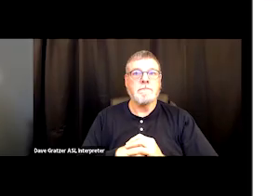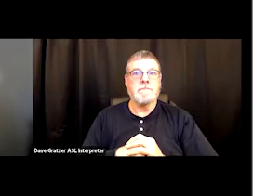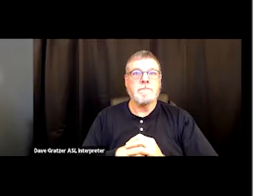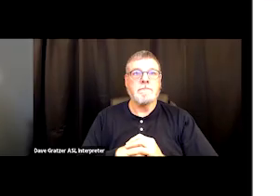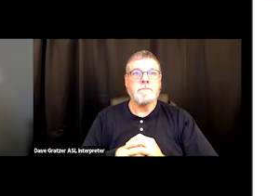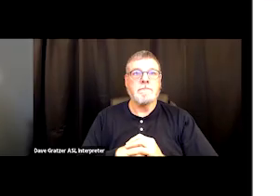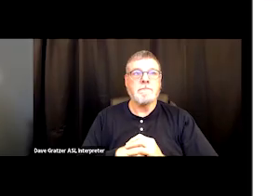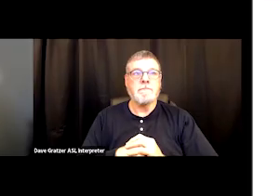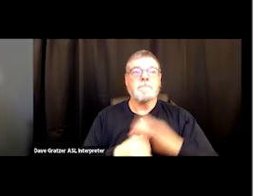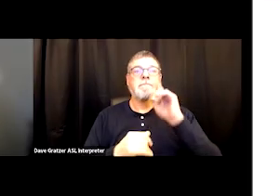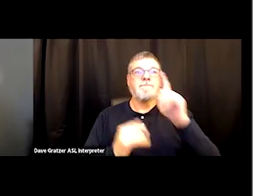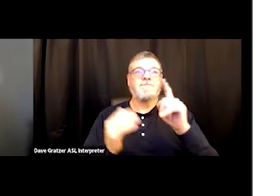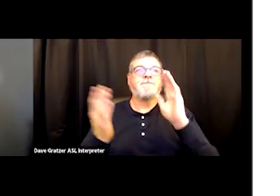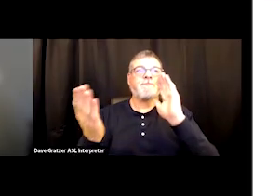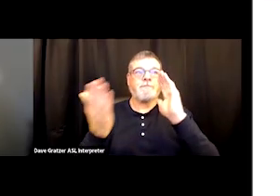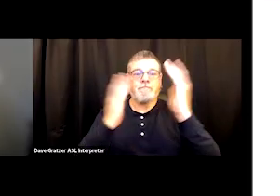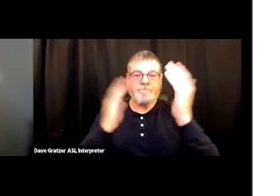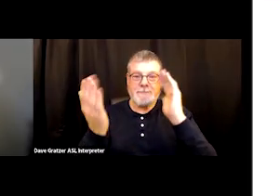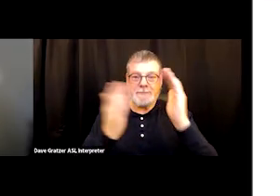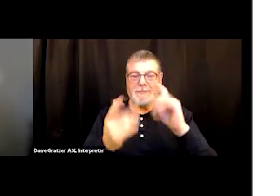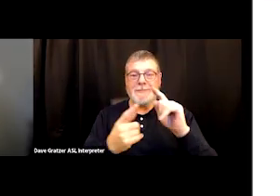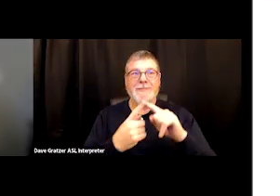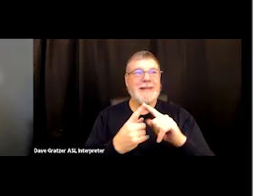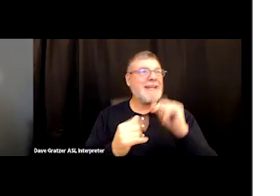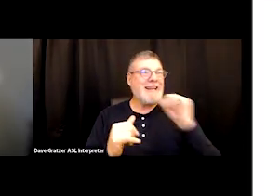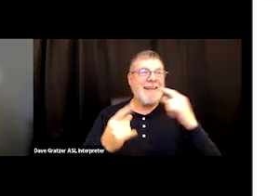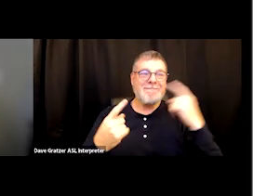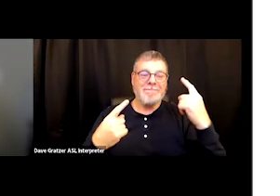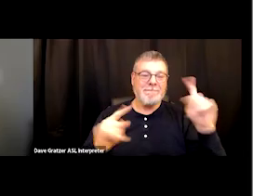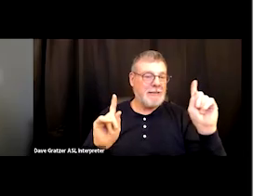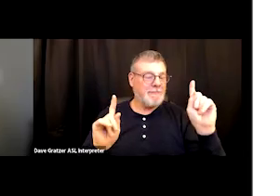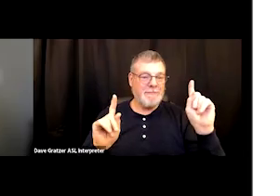an ineffective functional description for Mike, the practice case applicant,